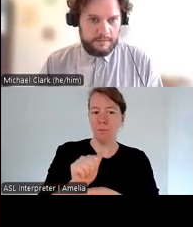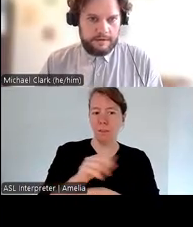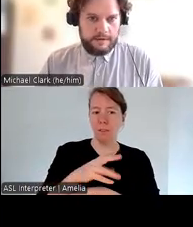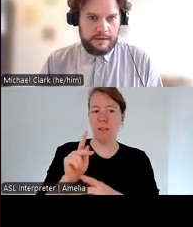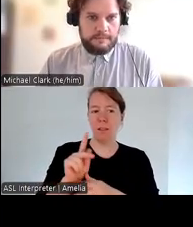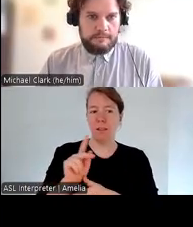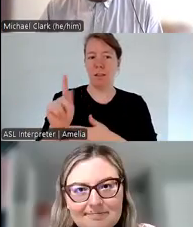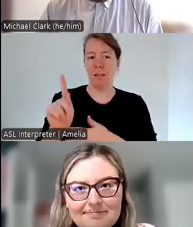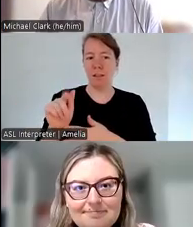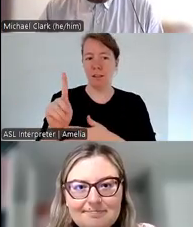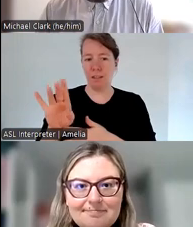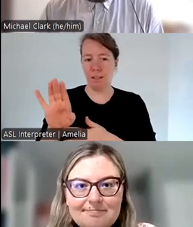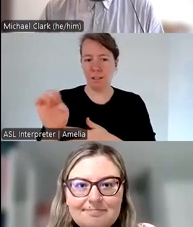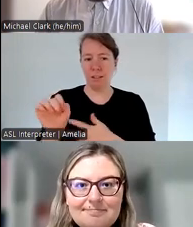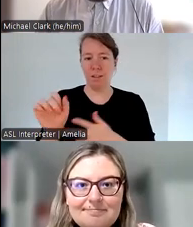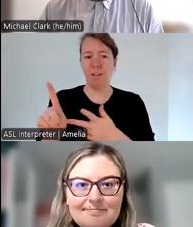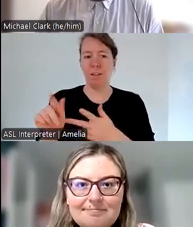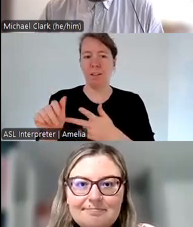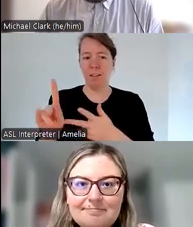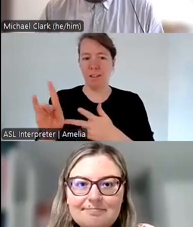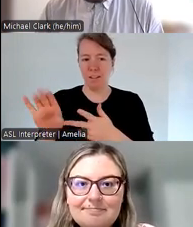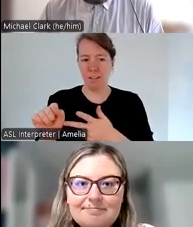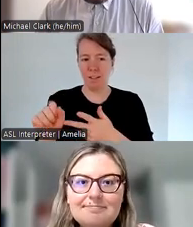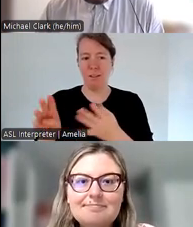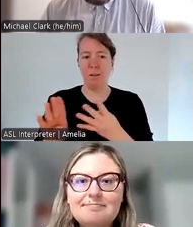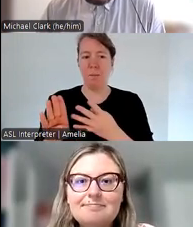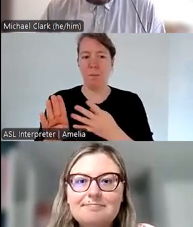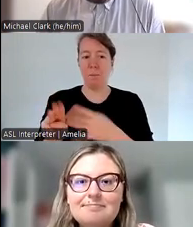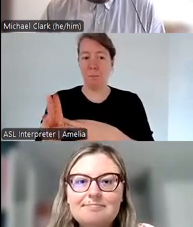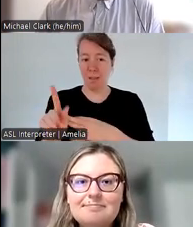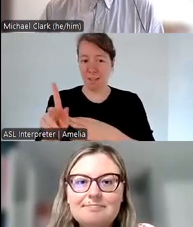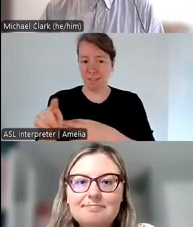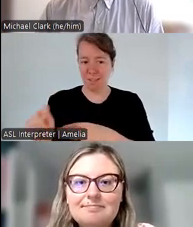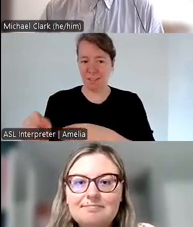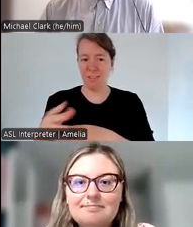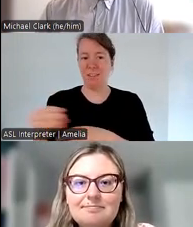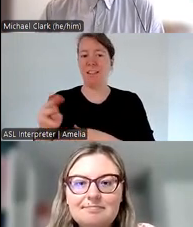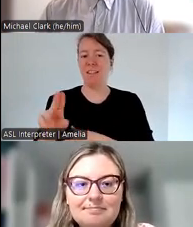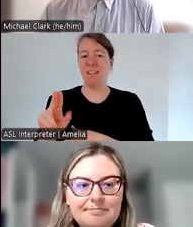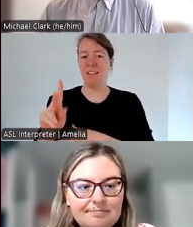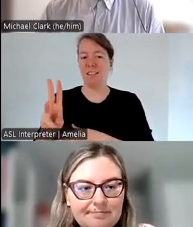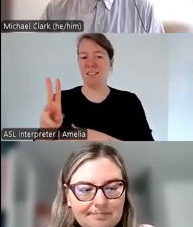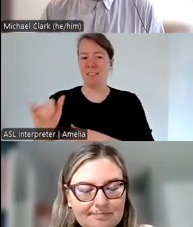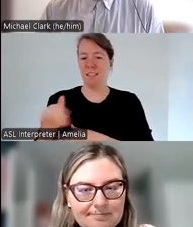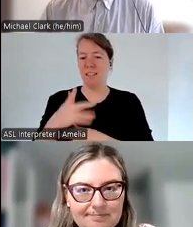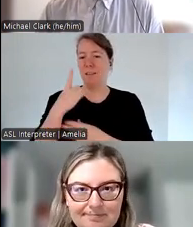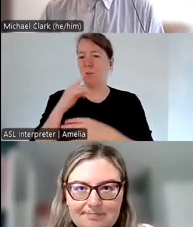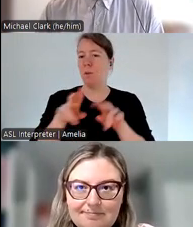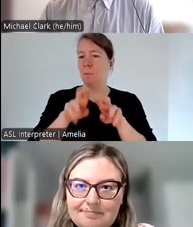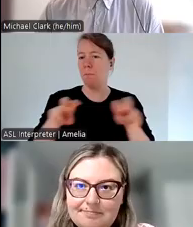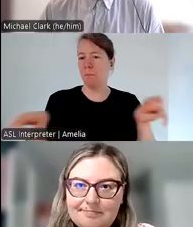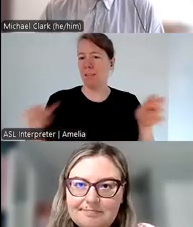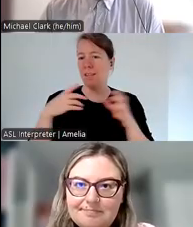Matt Fesnak, and Nancy Waite, with their panel conversation: “From concept to creation: Developing an open access resource for